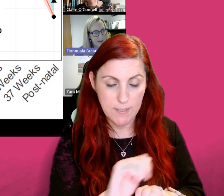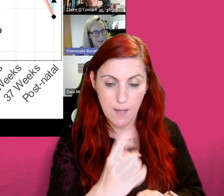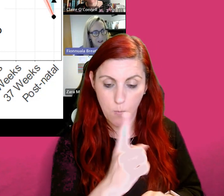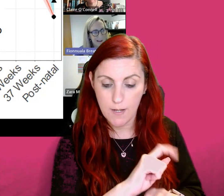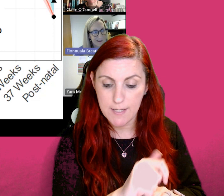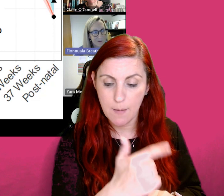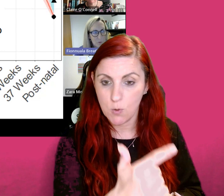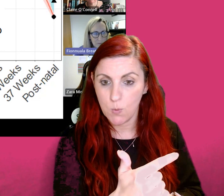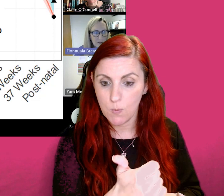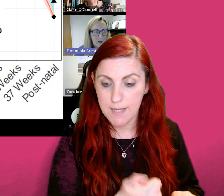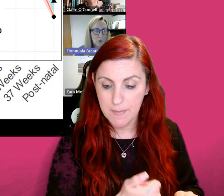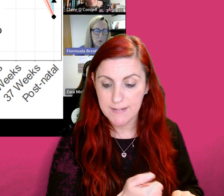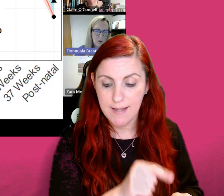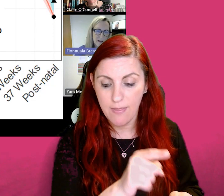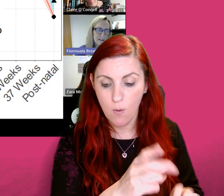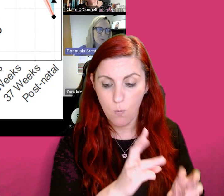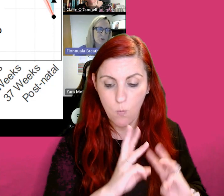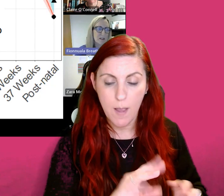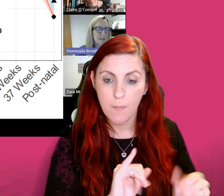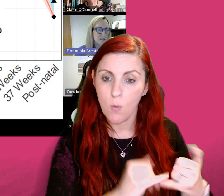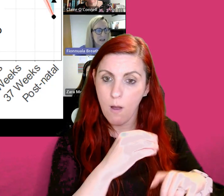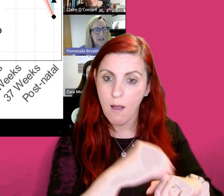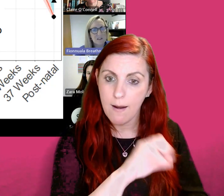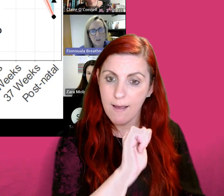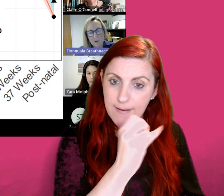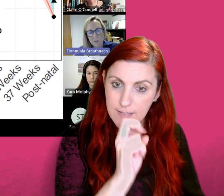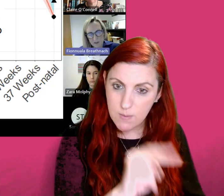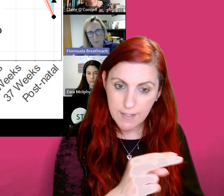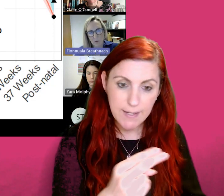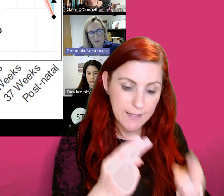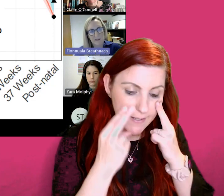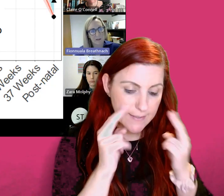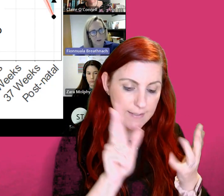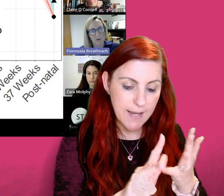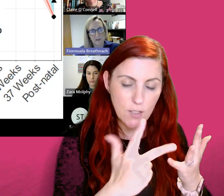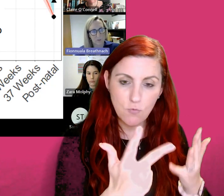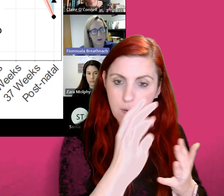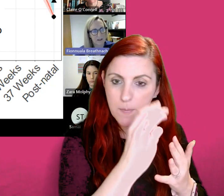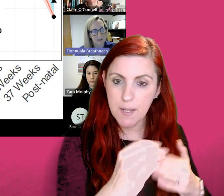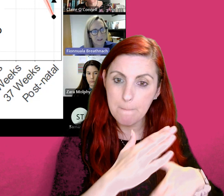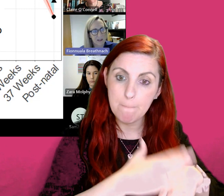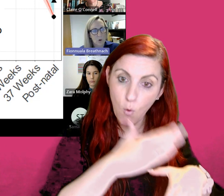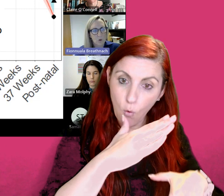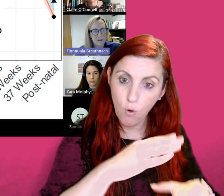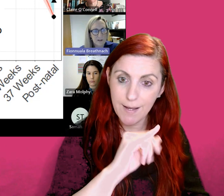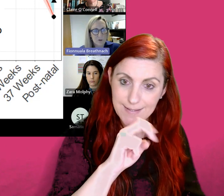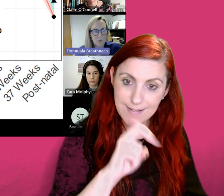and that women who were on aspirin needed 8 83% more insulin across their pregnancy whereas those